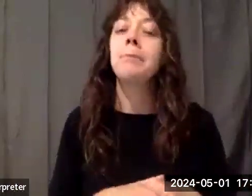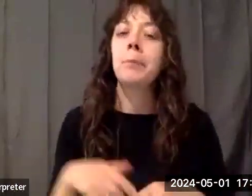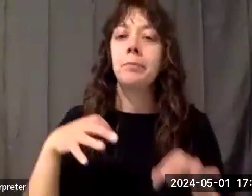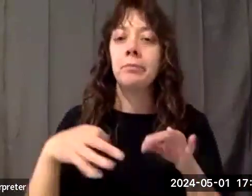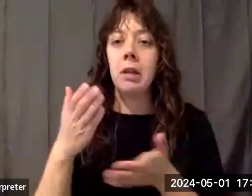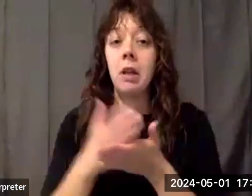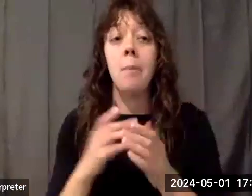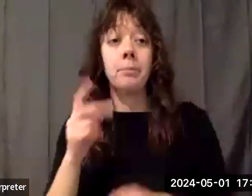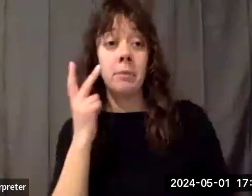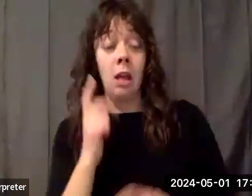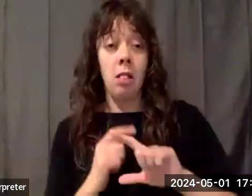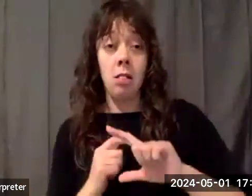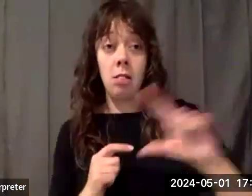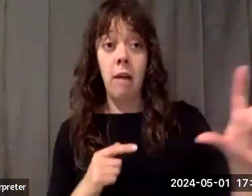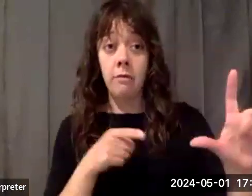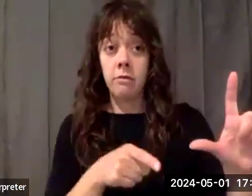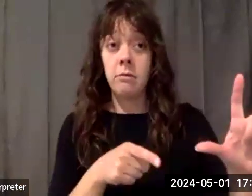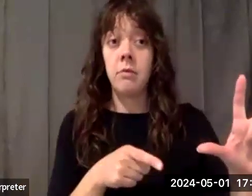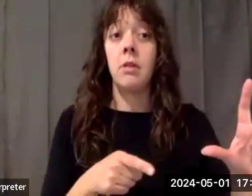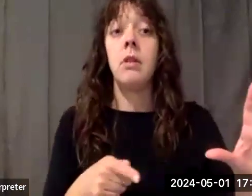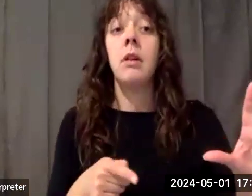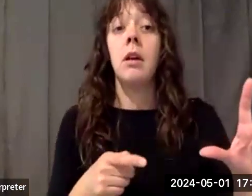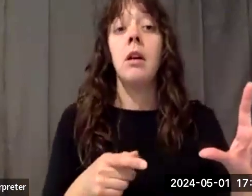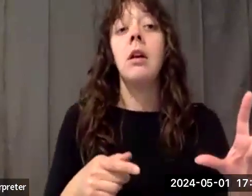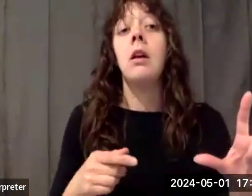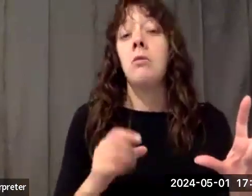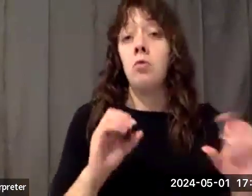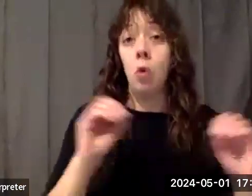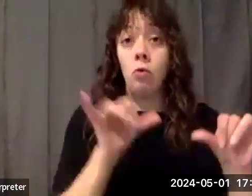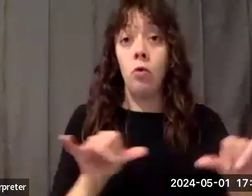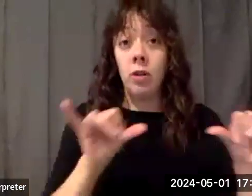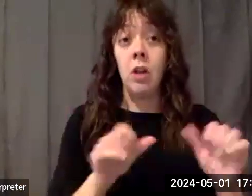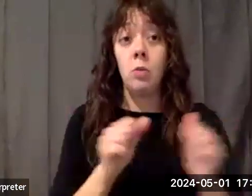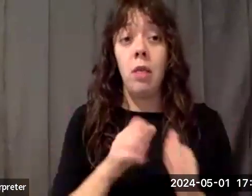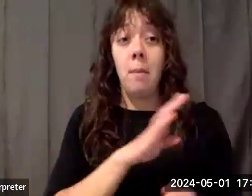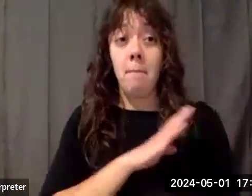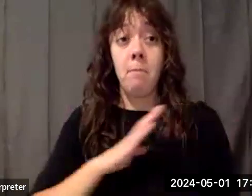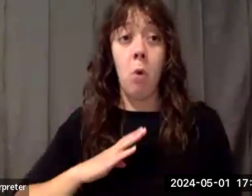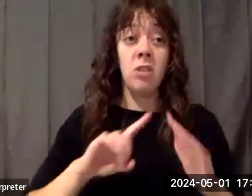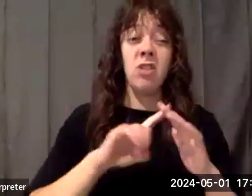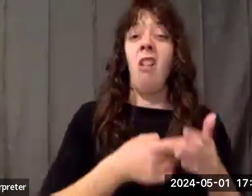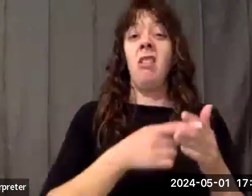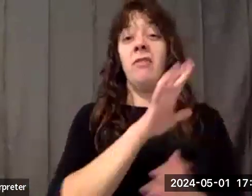with board count showed a drastic reduction starting up around 54, reducing as far as 12